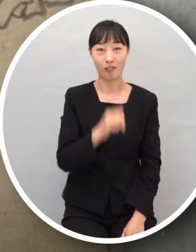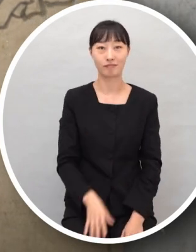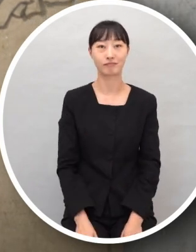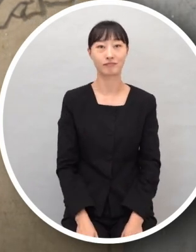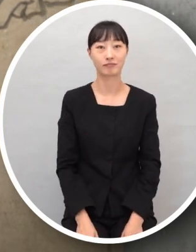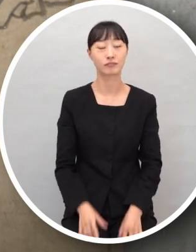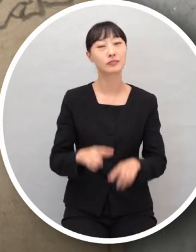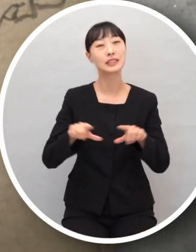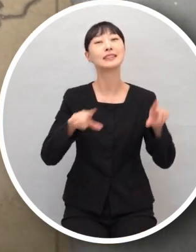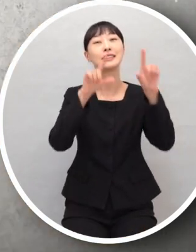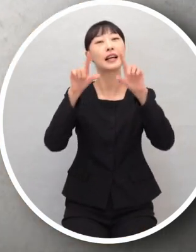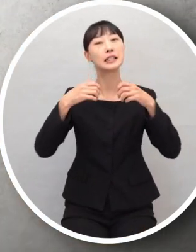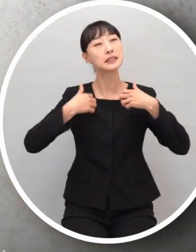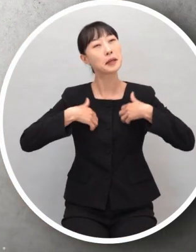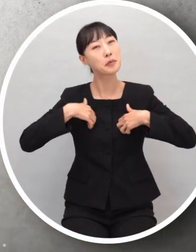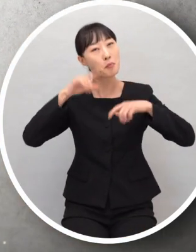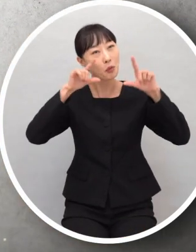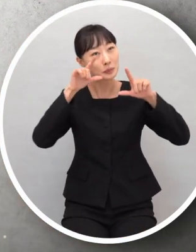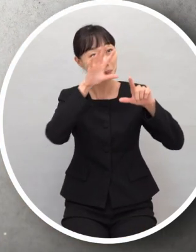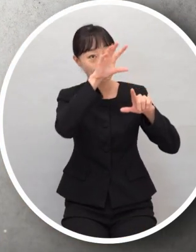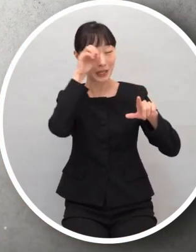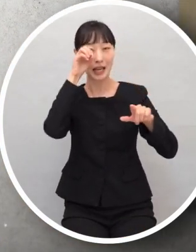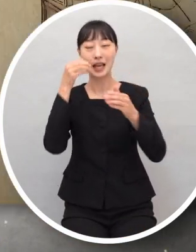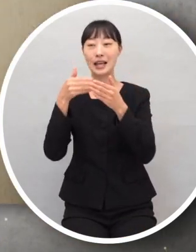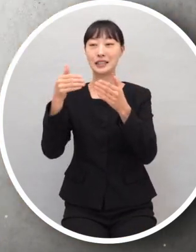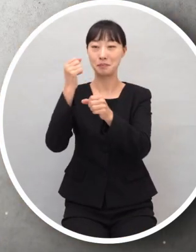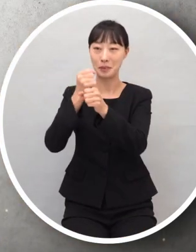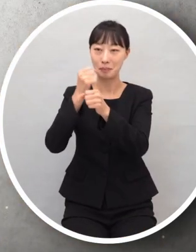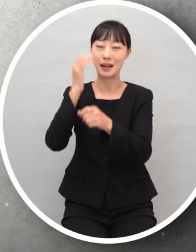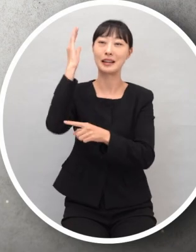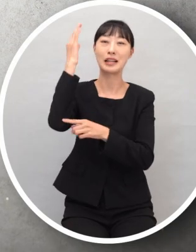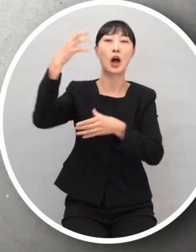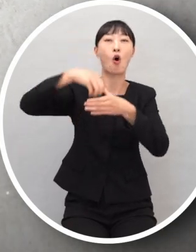The painting captures an amusing scene of everyday life.